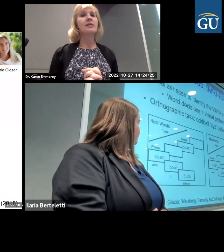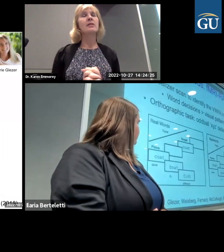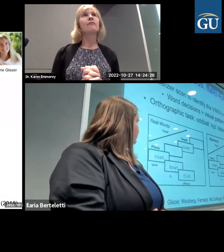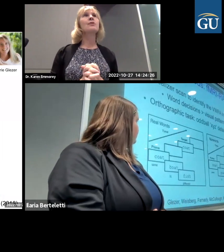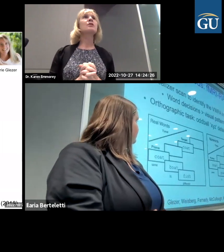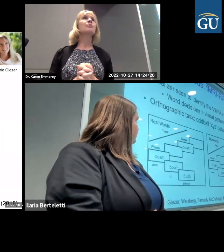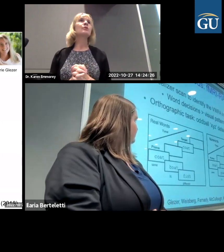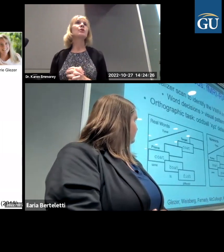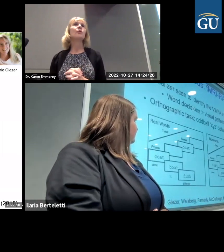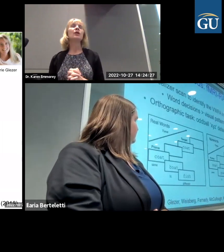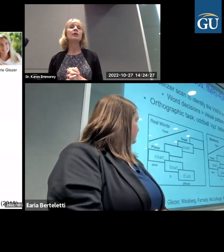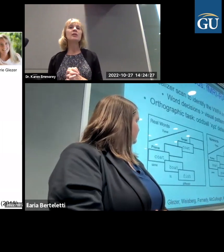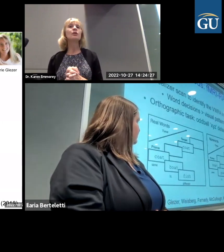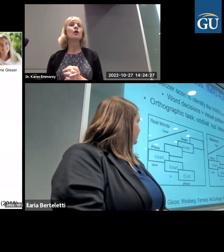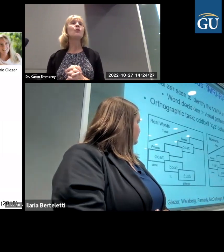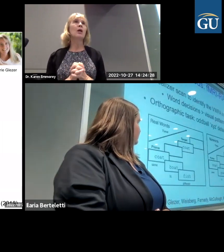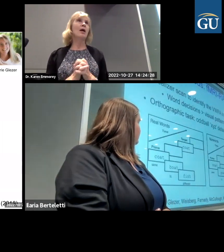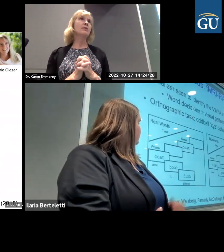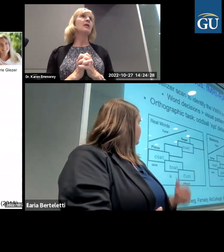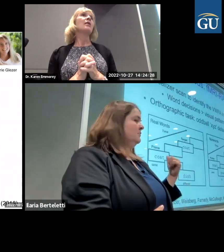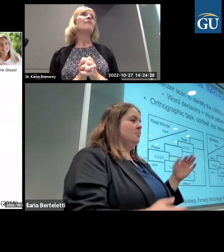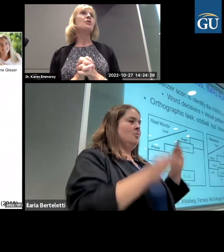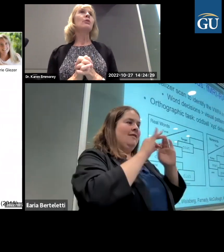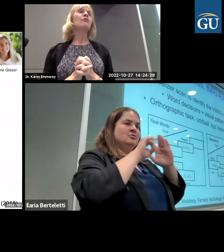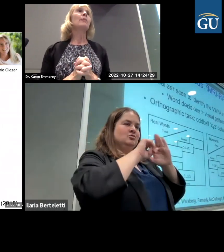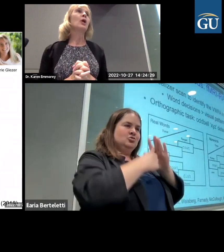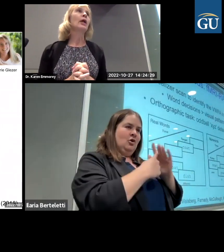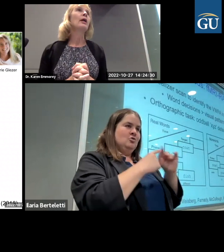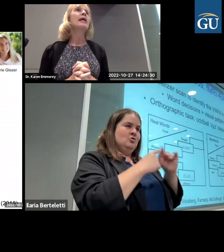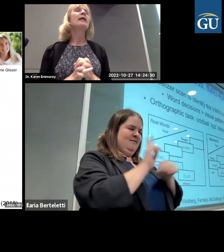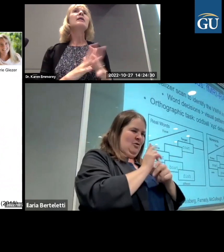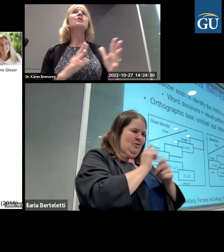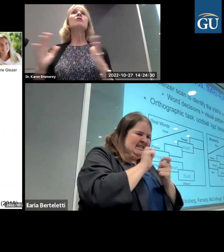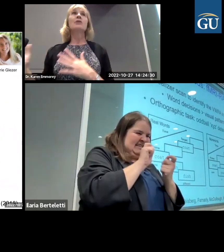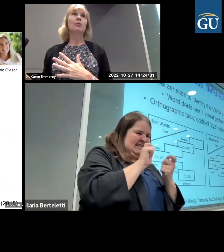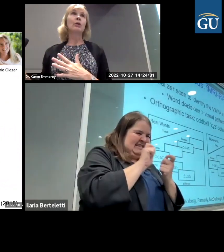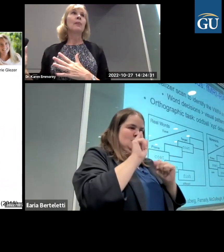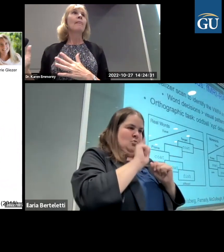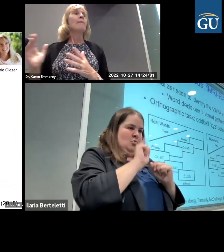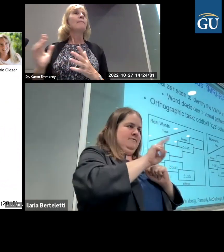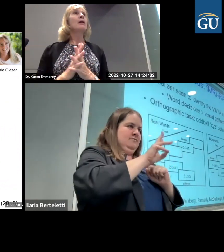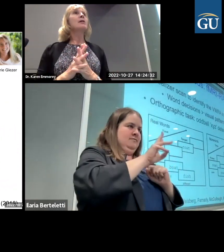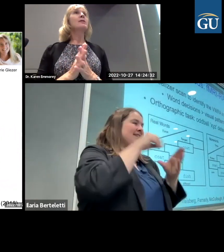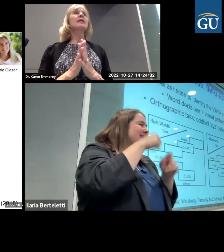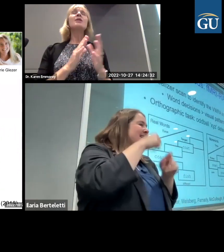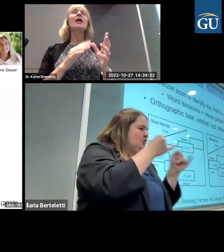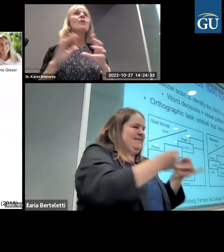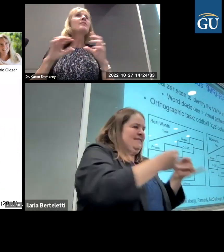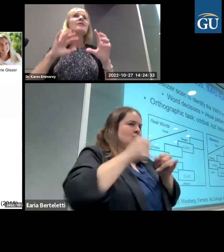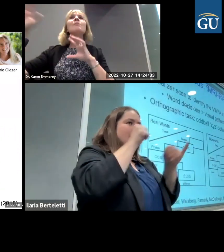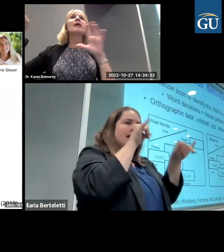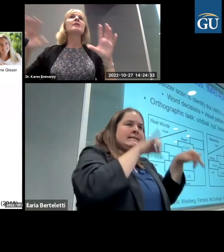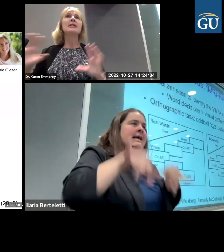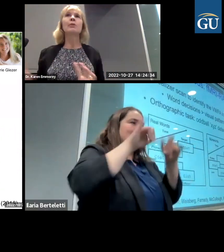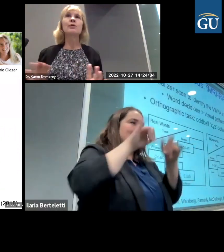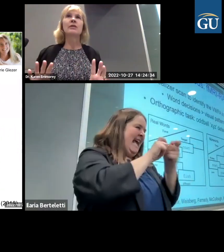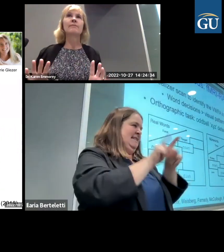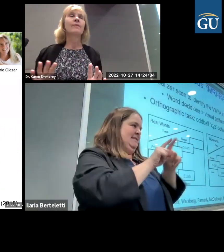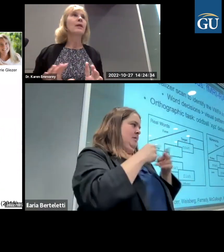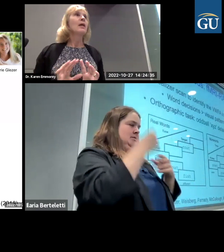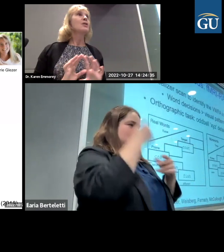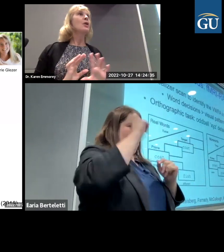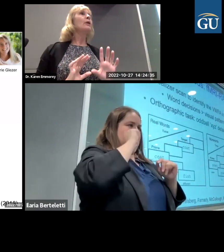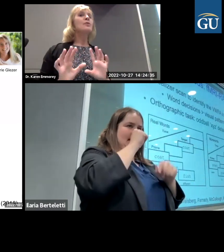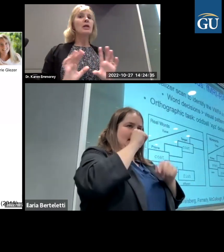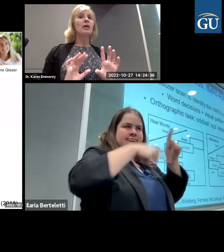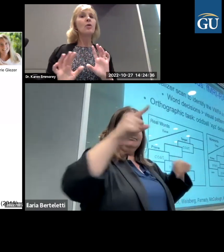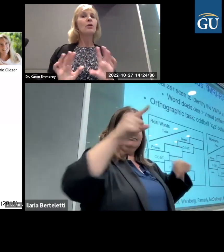So we used a localizer task, which is just a bunch of different decisions to words compared to visual patterns that allowed us to identify a region that was sensitive basically to word patterns.